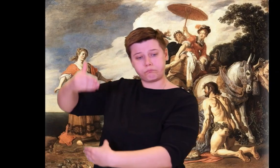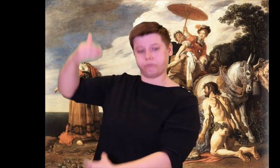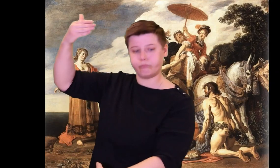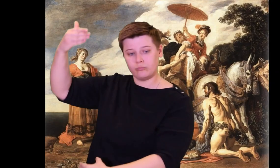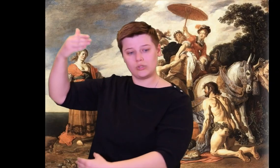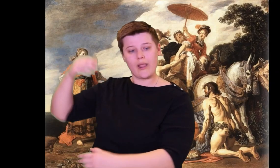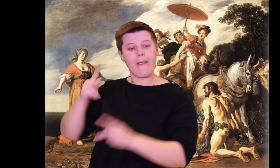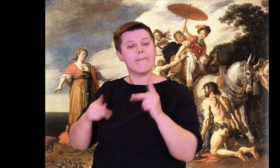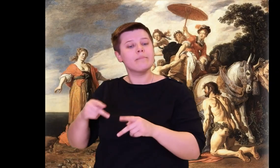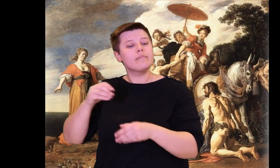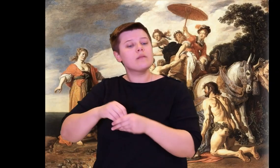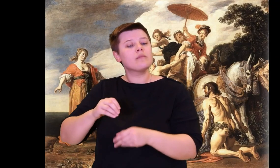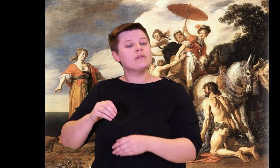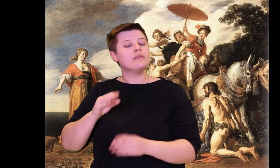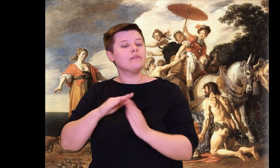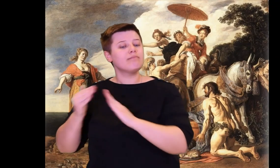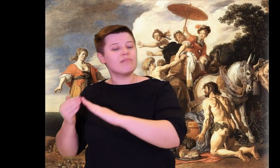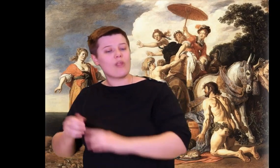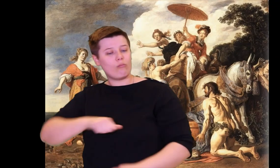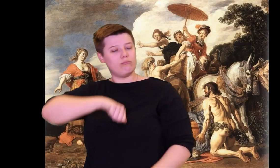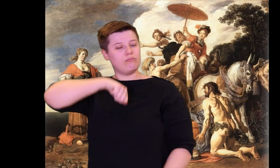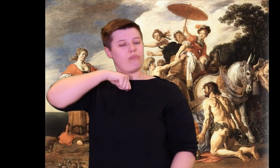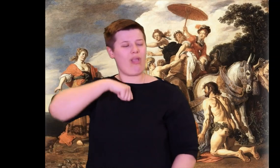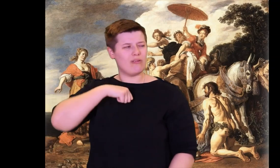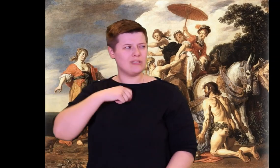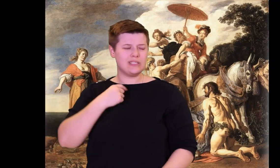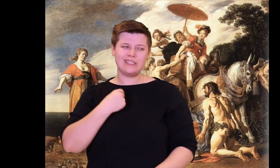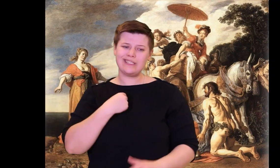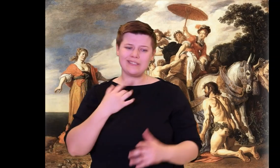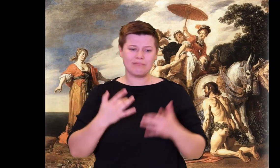our people. You seem intelligent; do as I say.